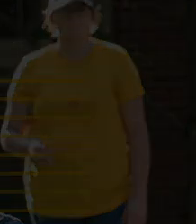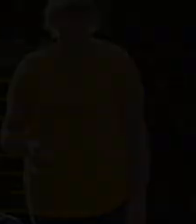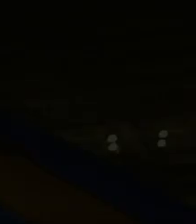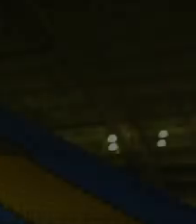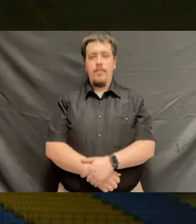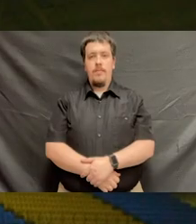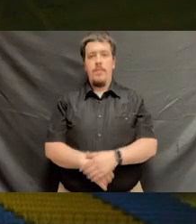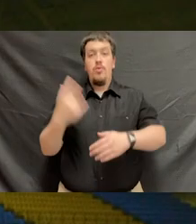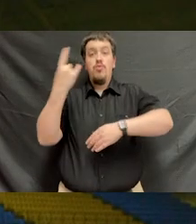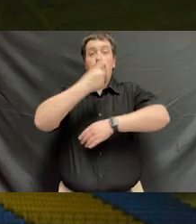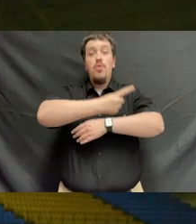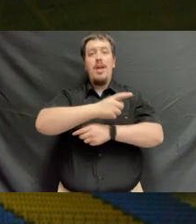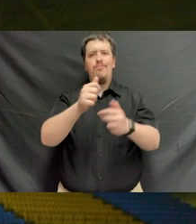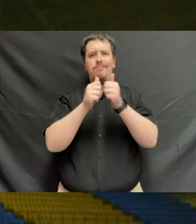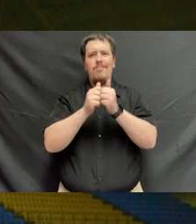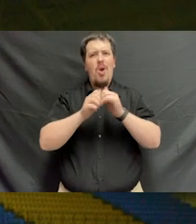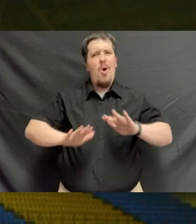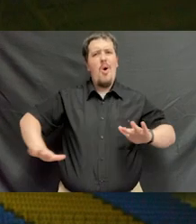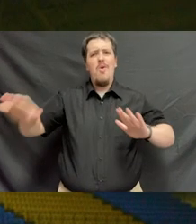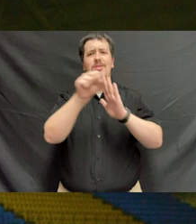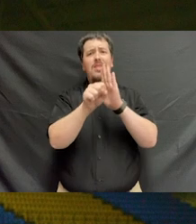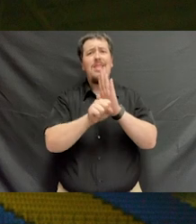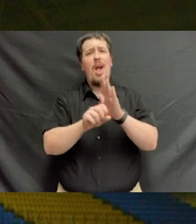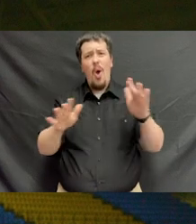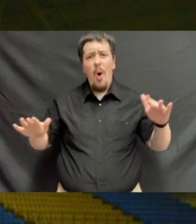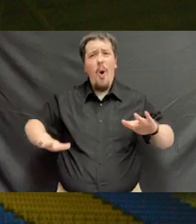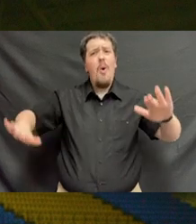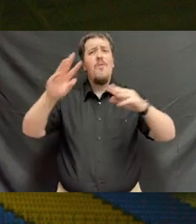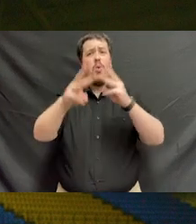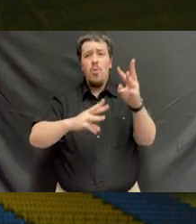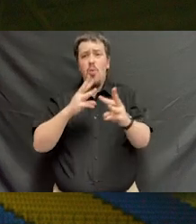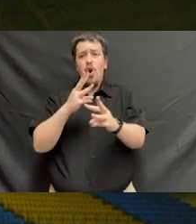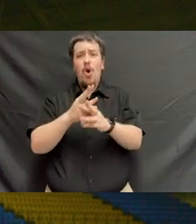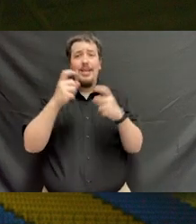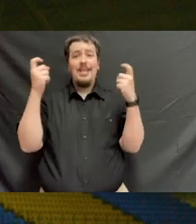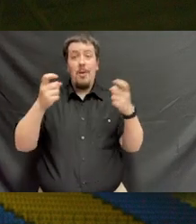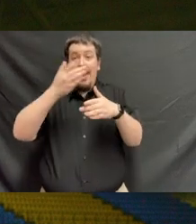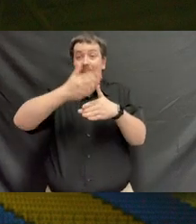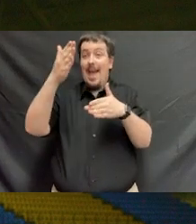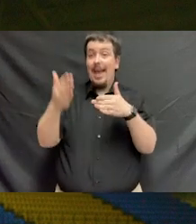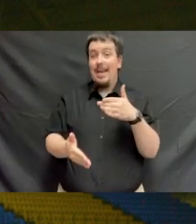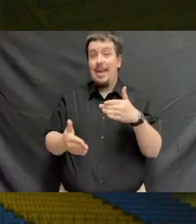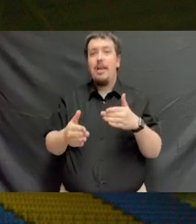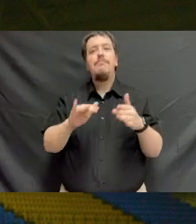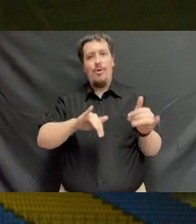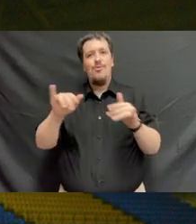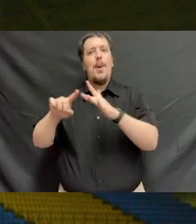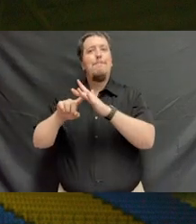Today, we come together from across the state and across the world to celebrate both an ending and a beginning,